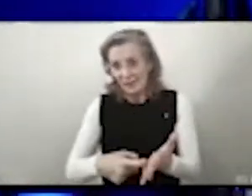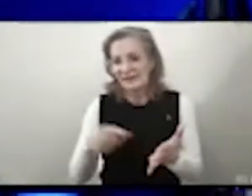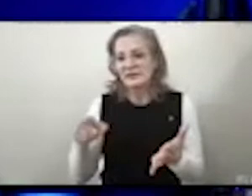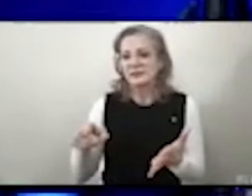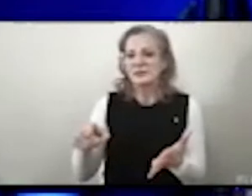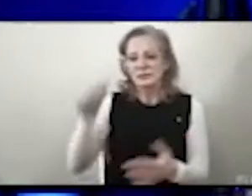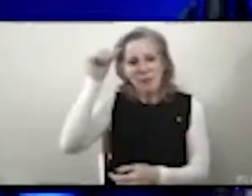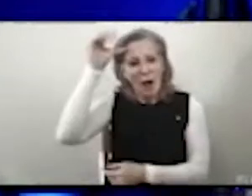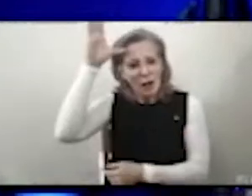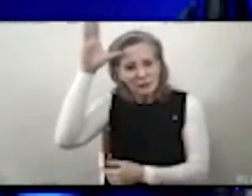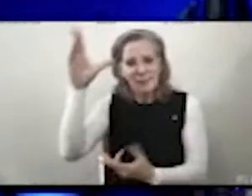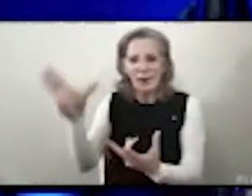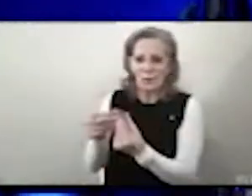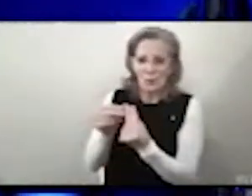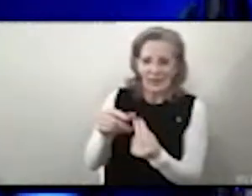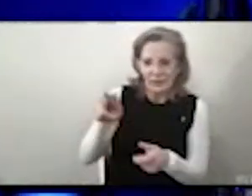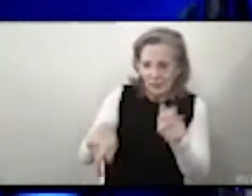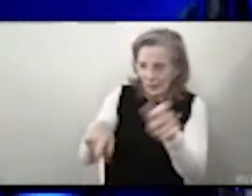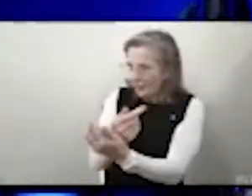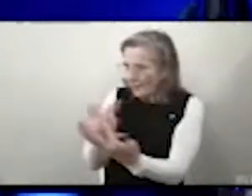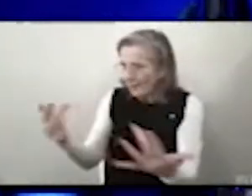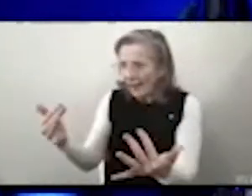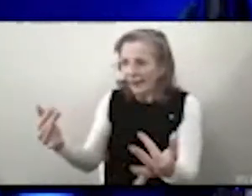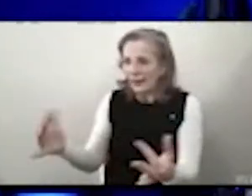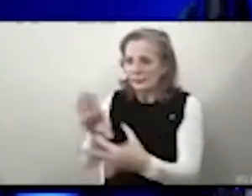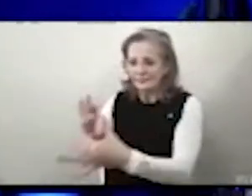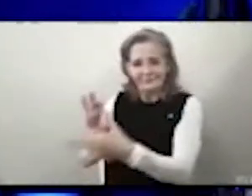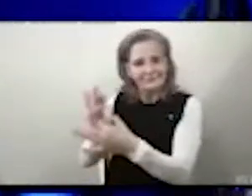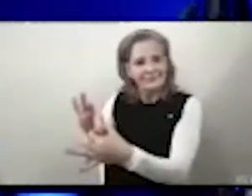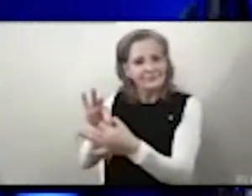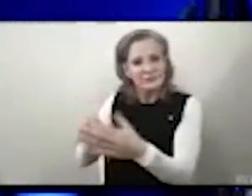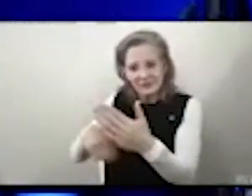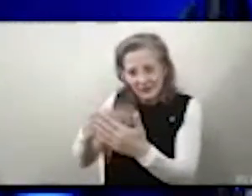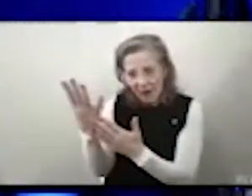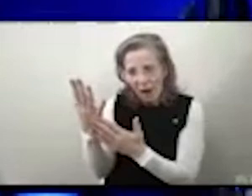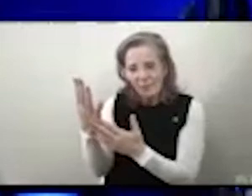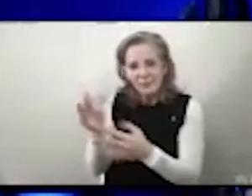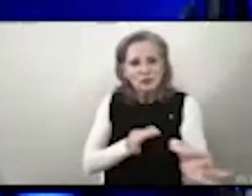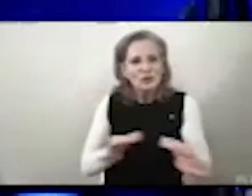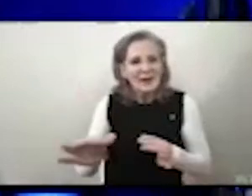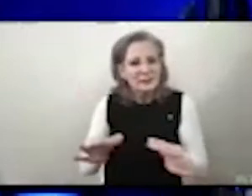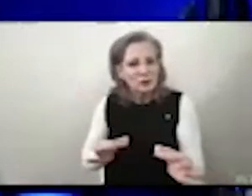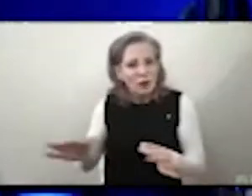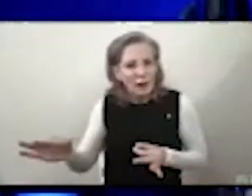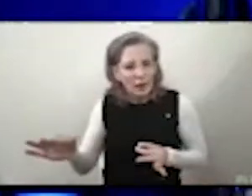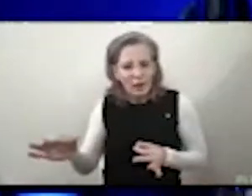participation strategy, setting out that vision for how people should be involved in the development and delivery